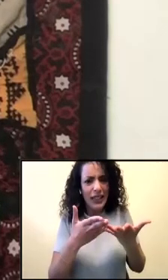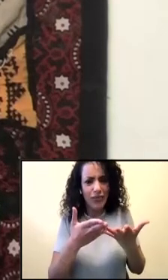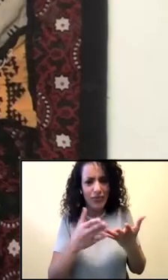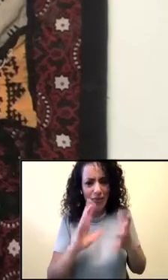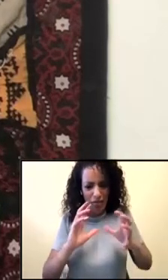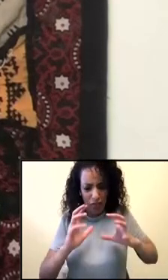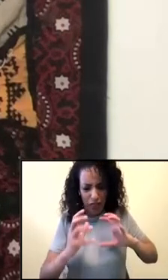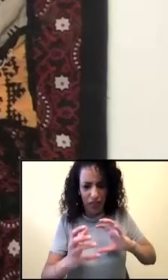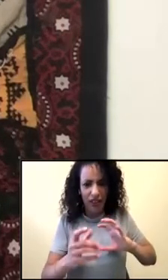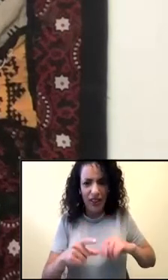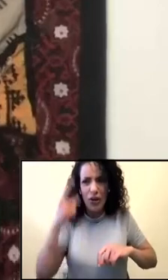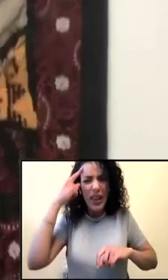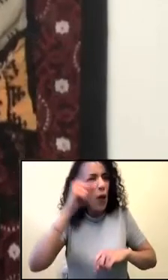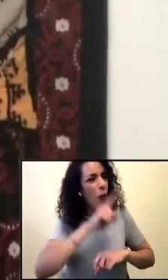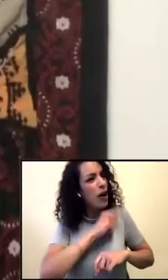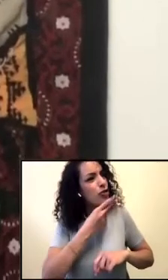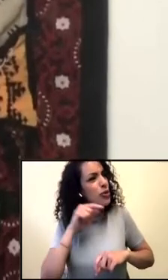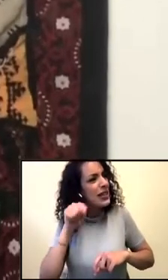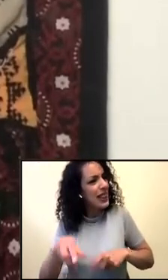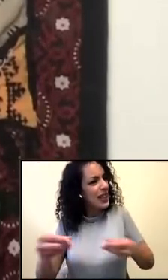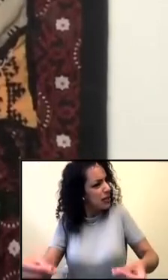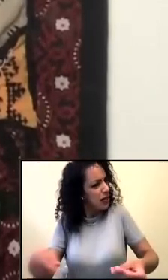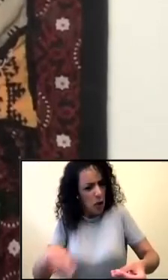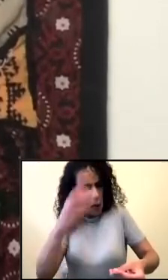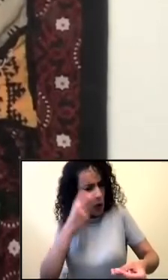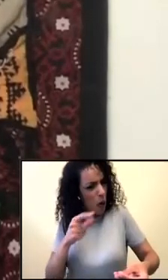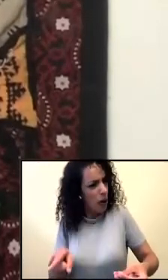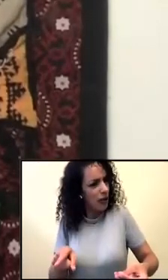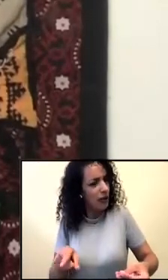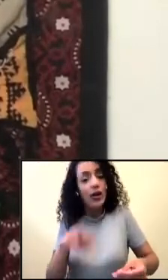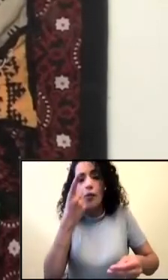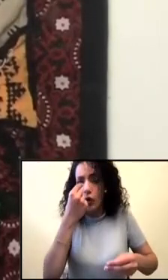you cook in that pot?" and you just, you know start that conversation find out why, because